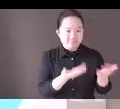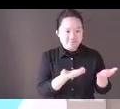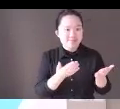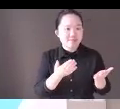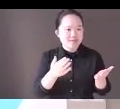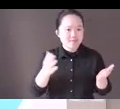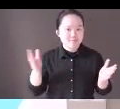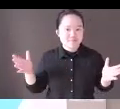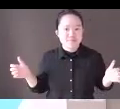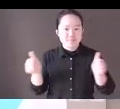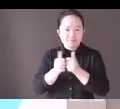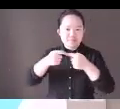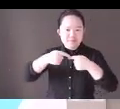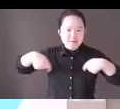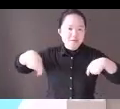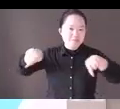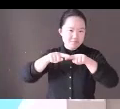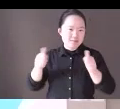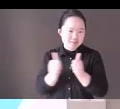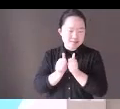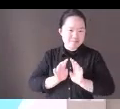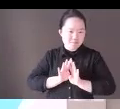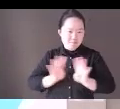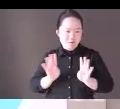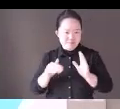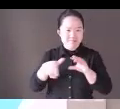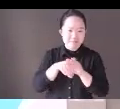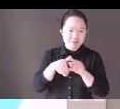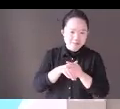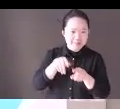uh with the support of course of all members and everyone else else who who asked for this and that